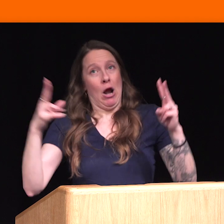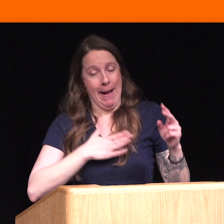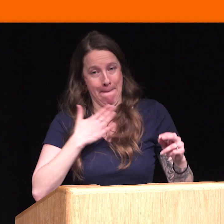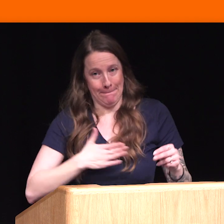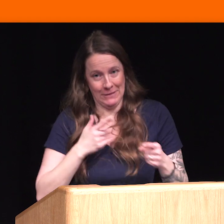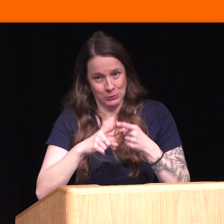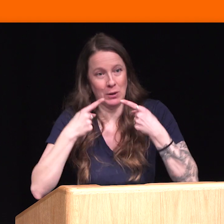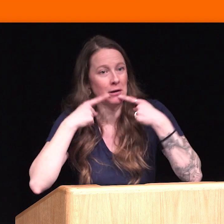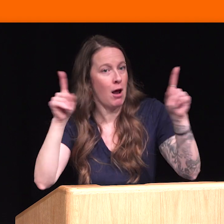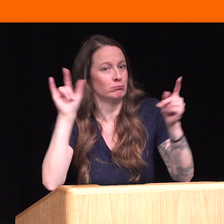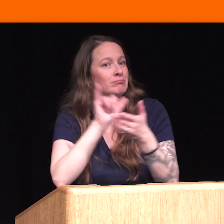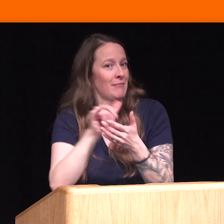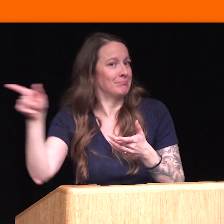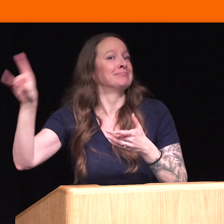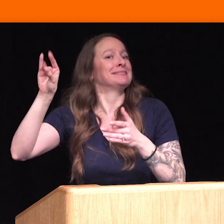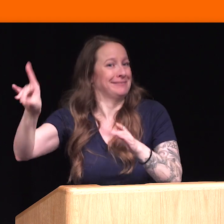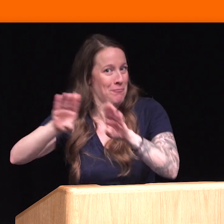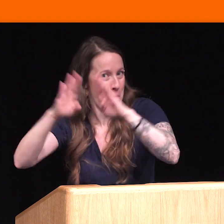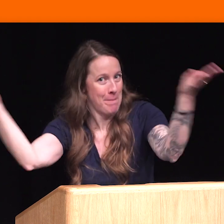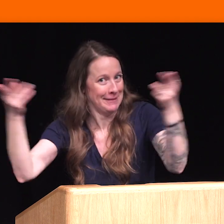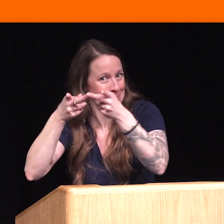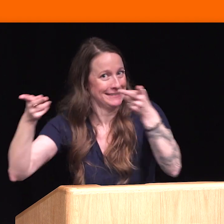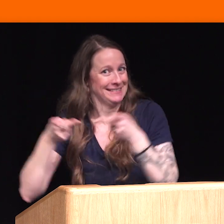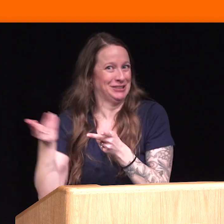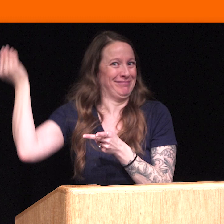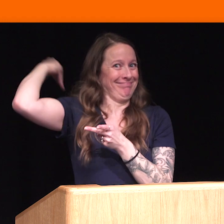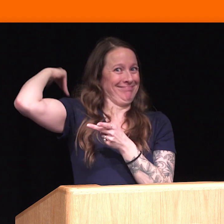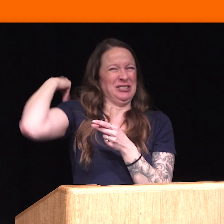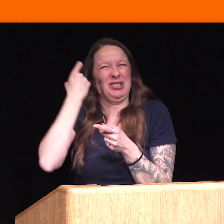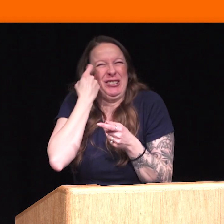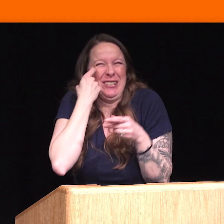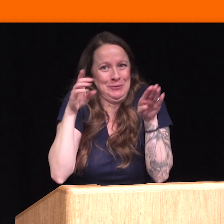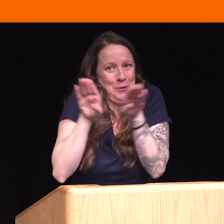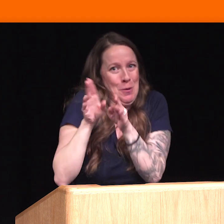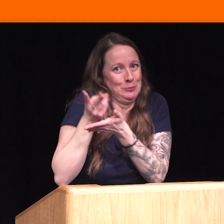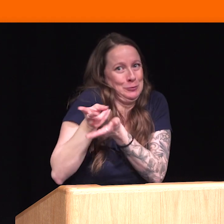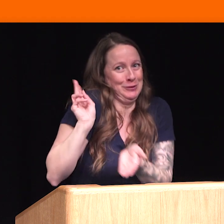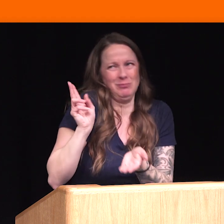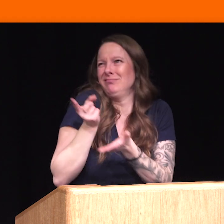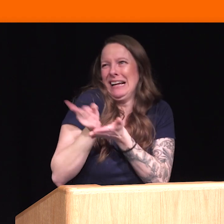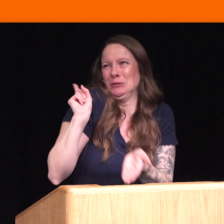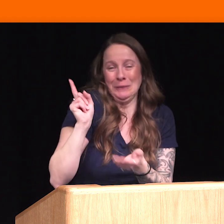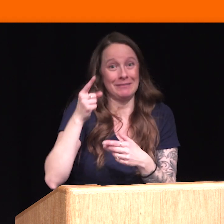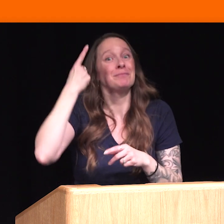We asked for these things in 2022, and they did just recently open a position,